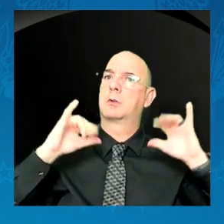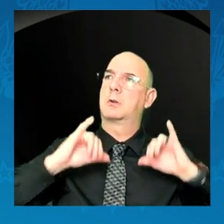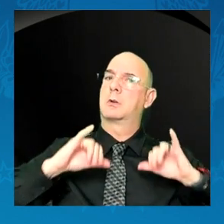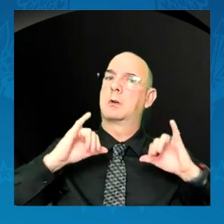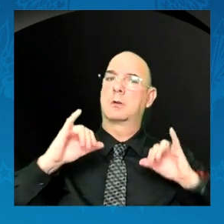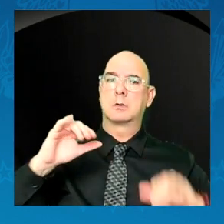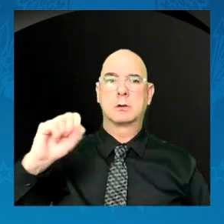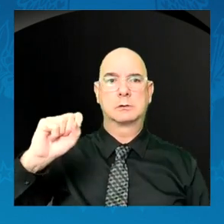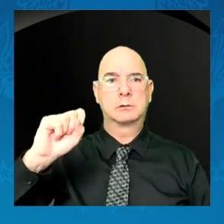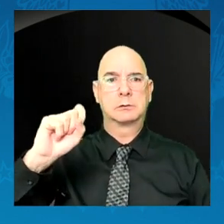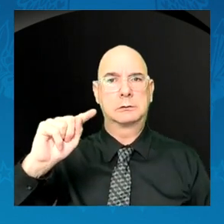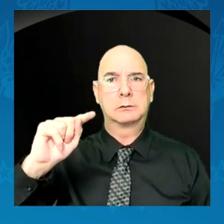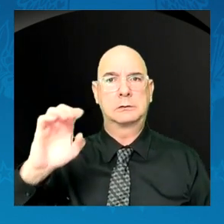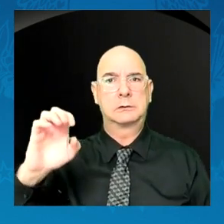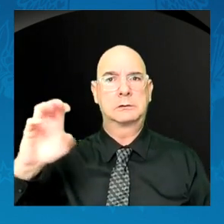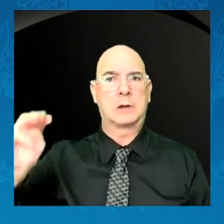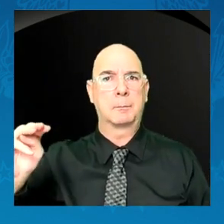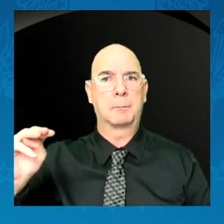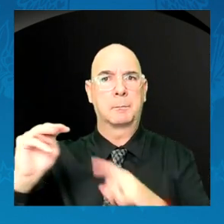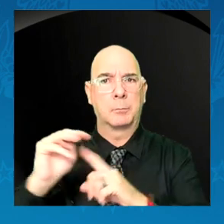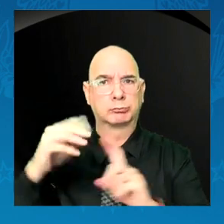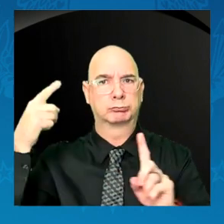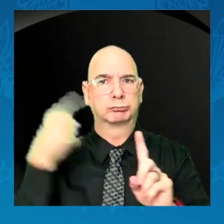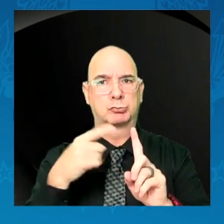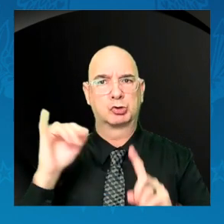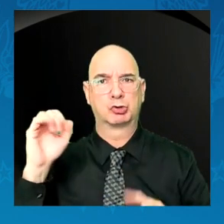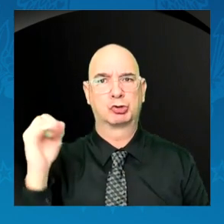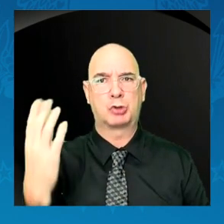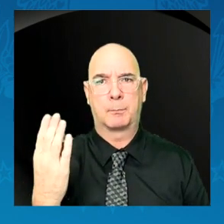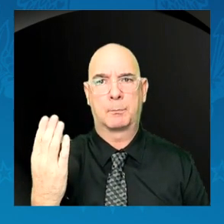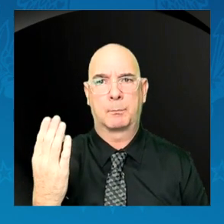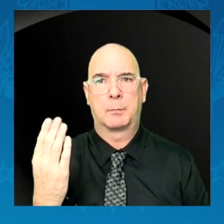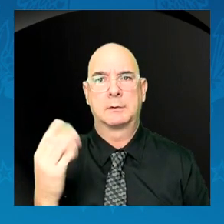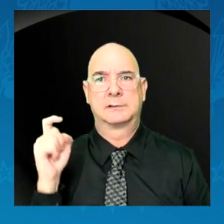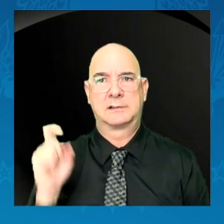that are necessary to support space activity, a lot of those jobs are here on Earth,